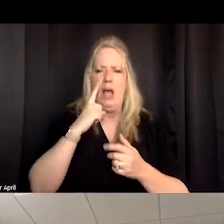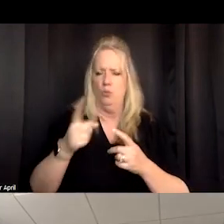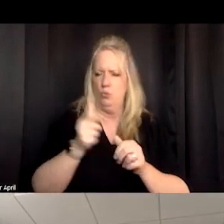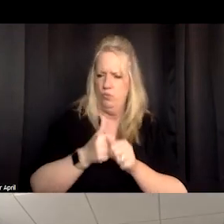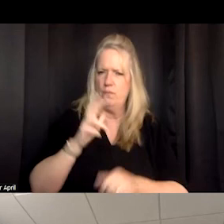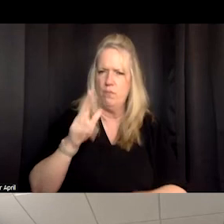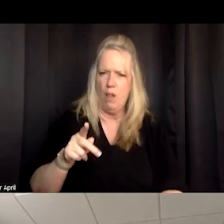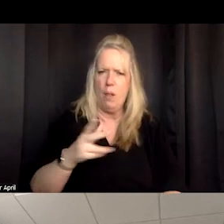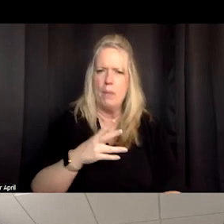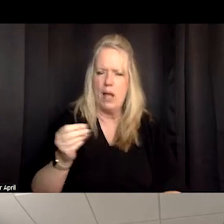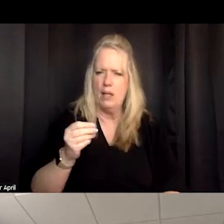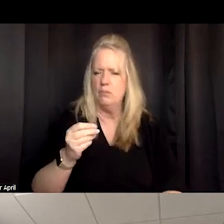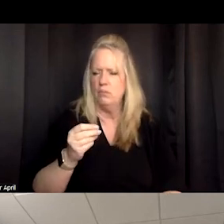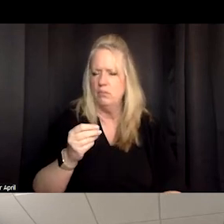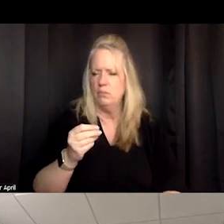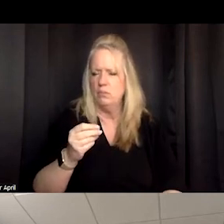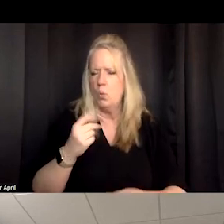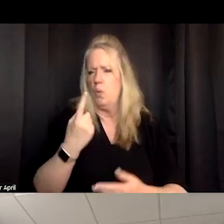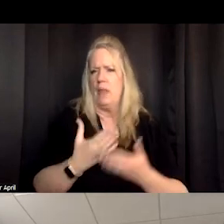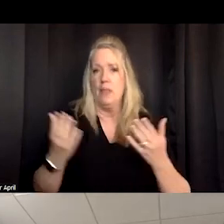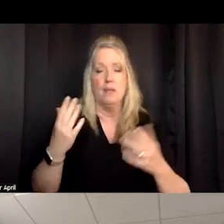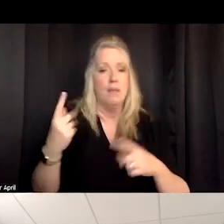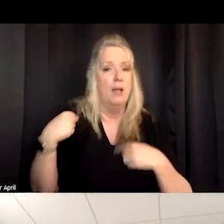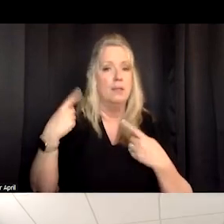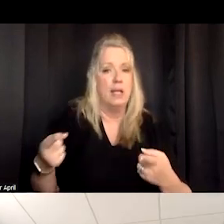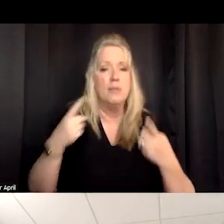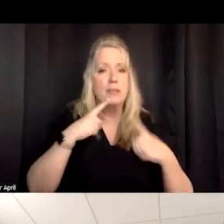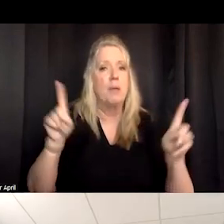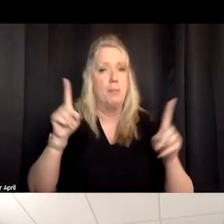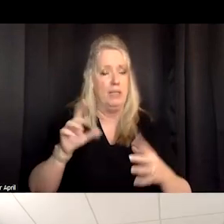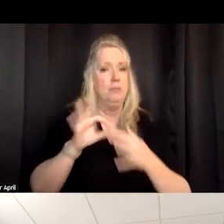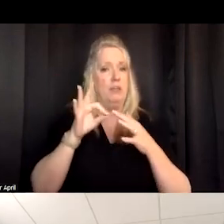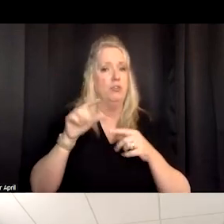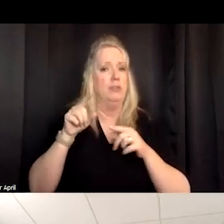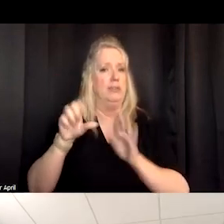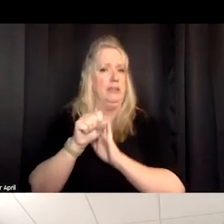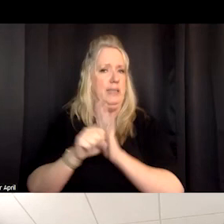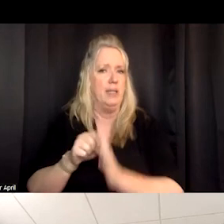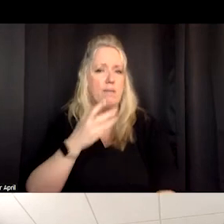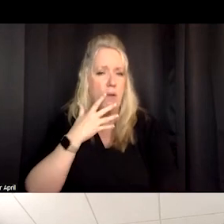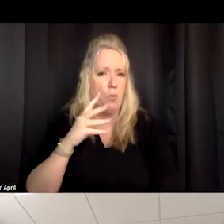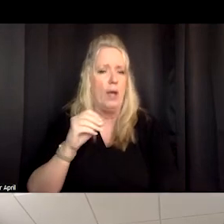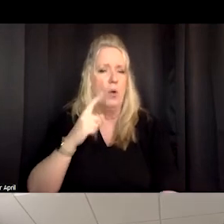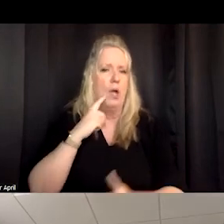AND, ONE OF THE THINGS THAT HAS BEEN SUCCESSFUL IN COLORADO, ALSO, HAS BEEN UTILIZED IN NEW YORK.